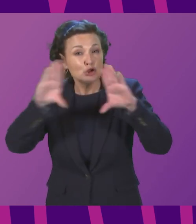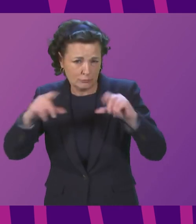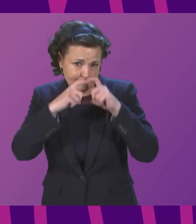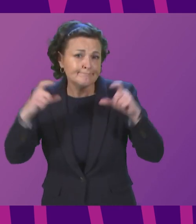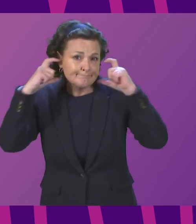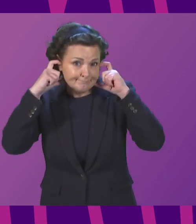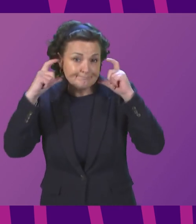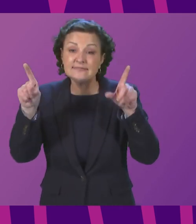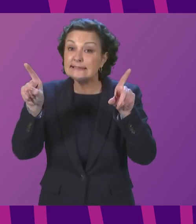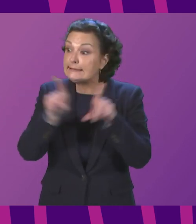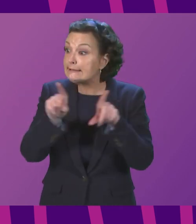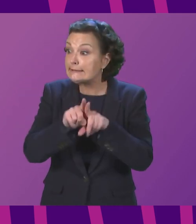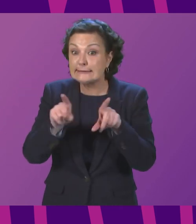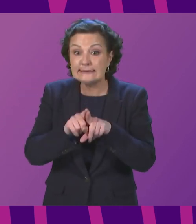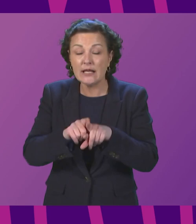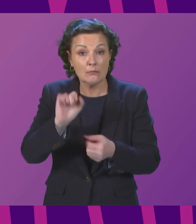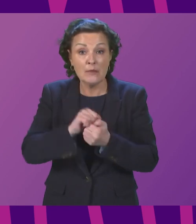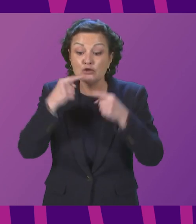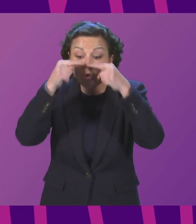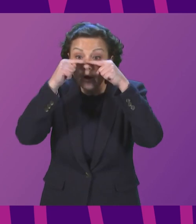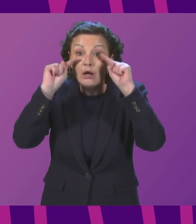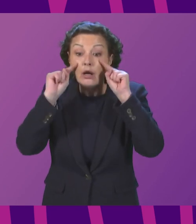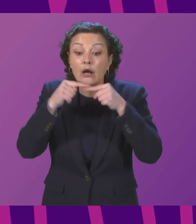settings, and make sure that the covering fully covers your mouth and nose. If you are